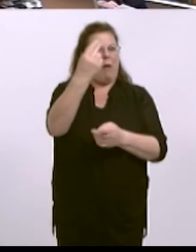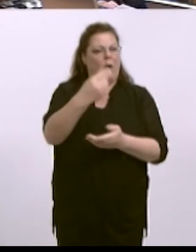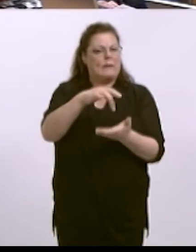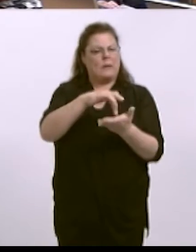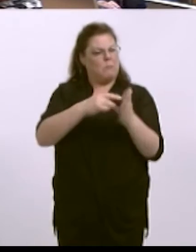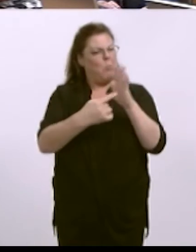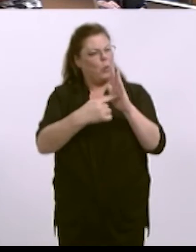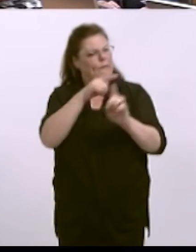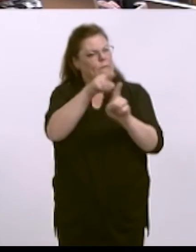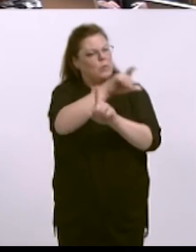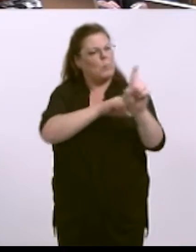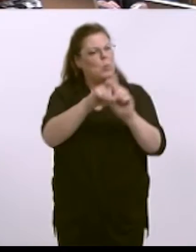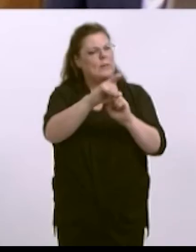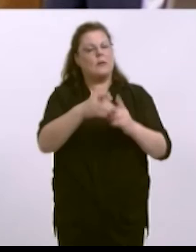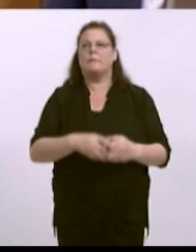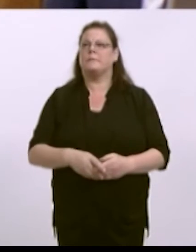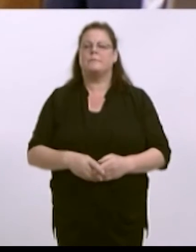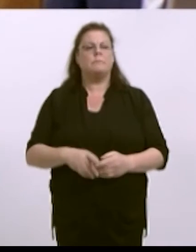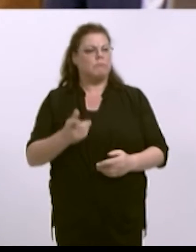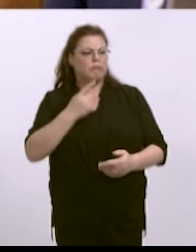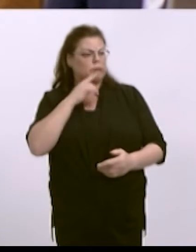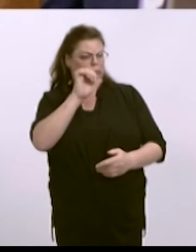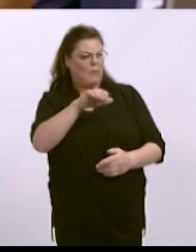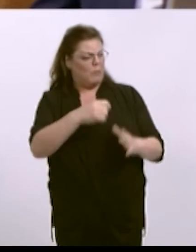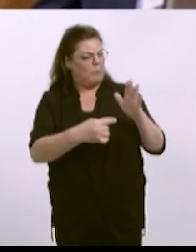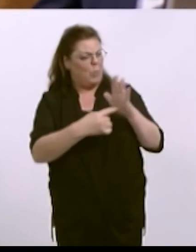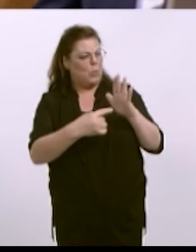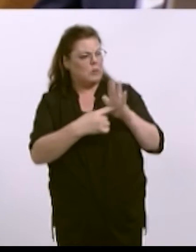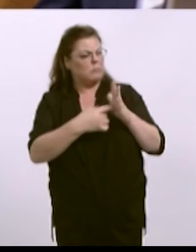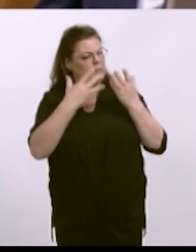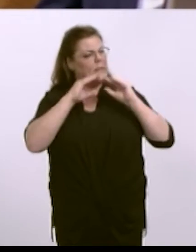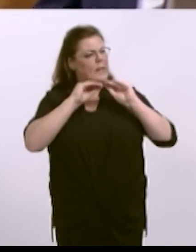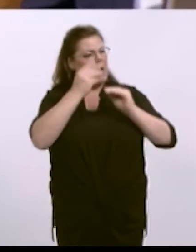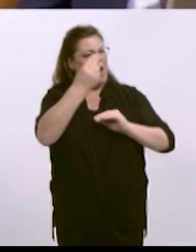makes a very good point about the educational purposes of arts centres. We shouldn't forget